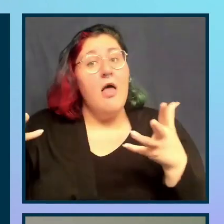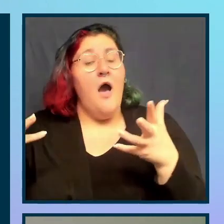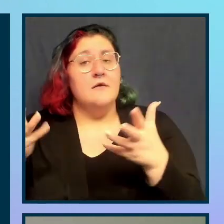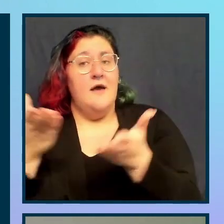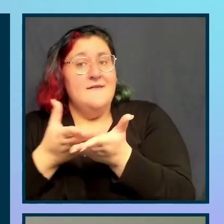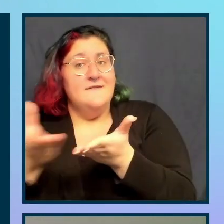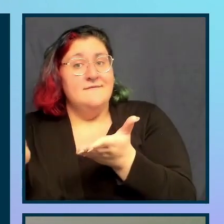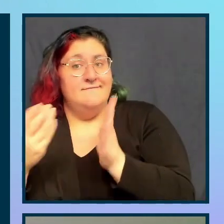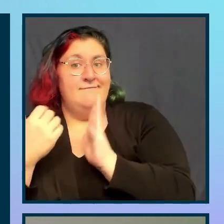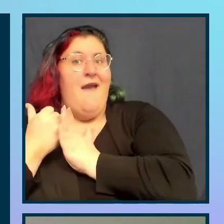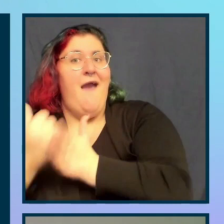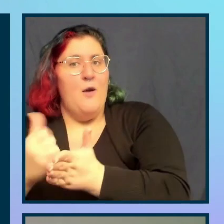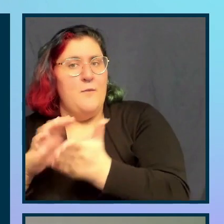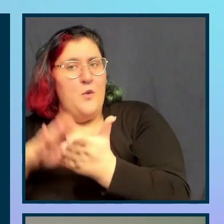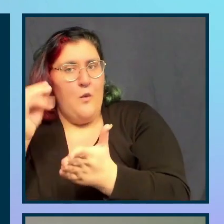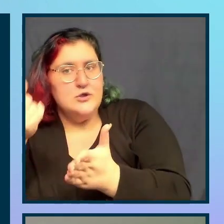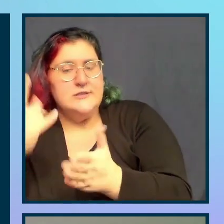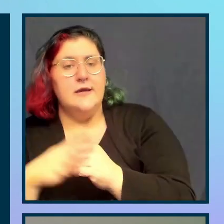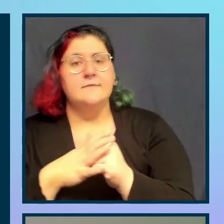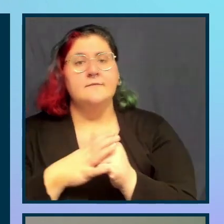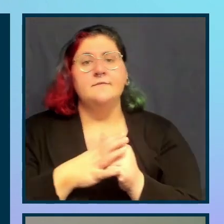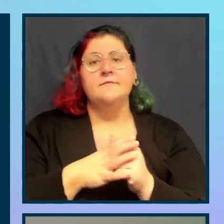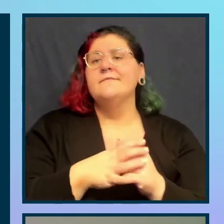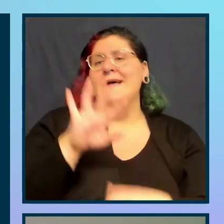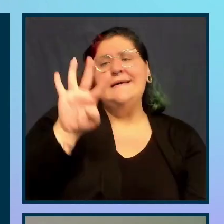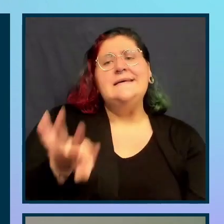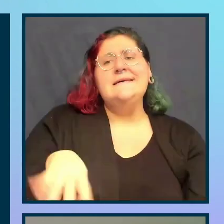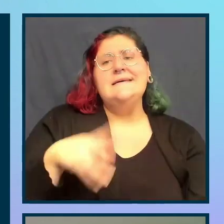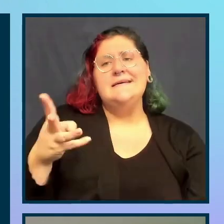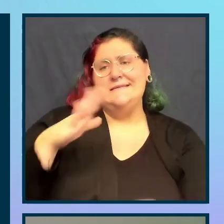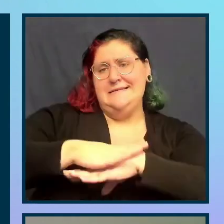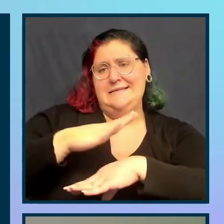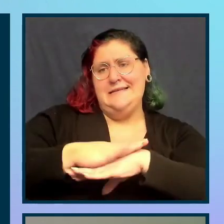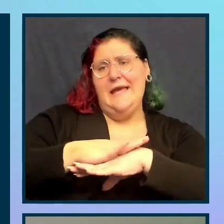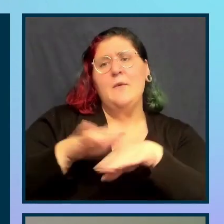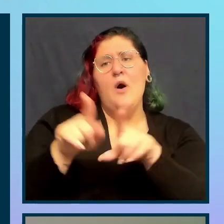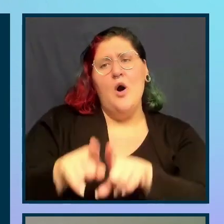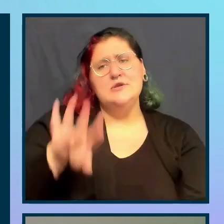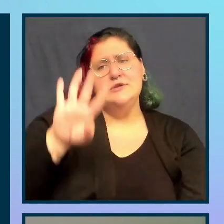and semantics that need to communicate that two-dimensional data. But for example, I have a couple blog posts,